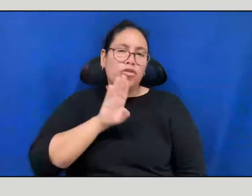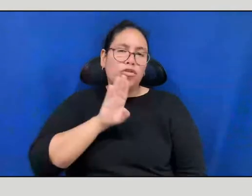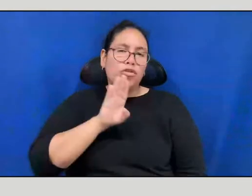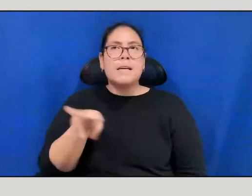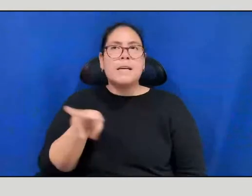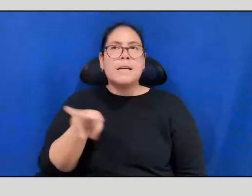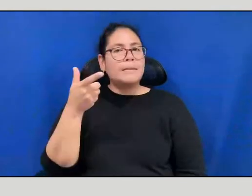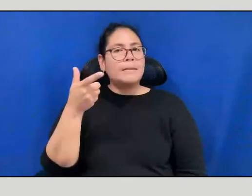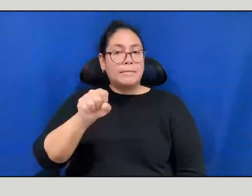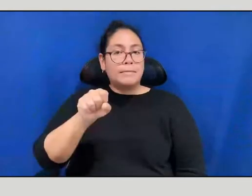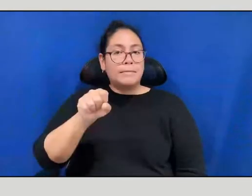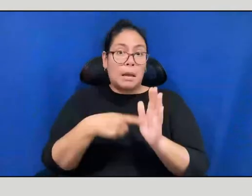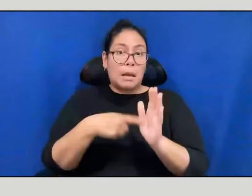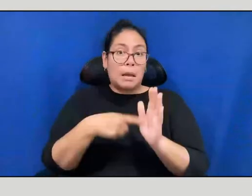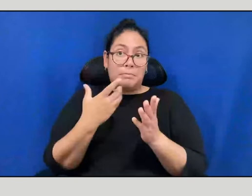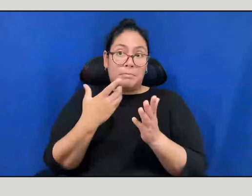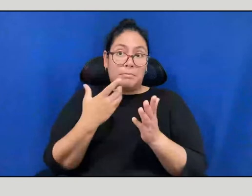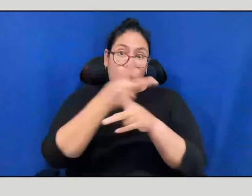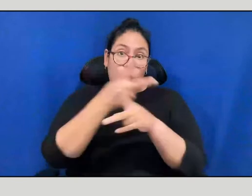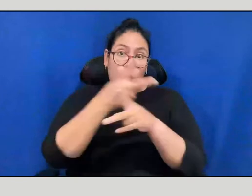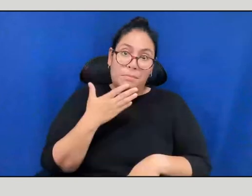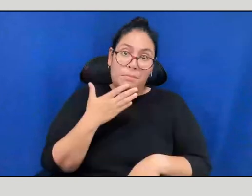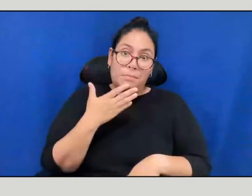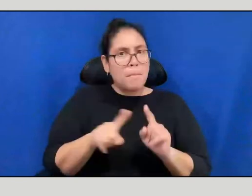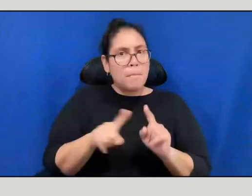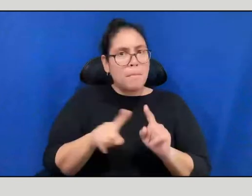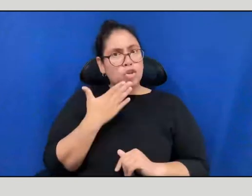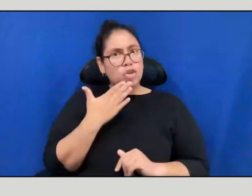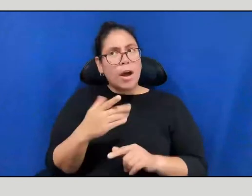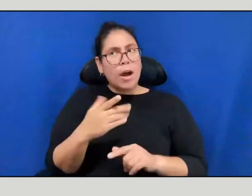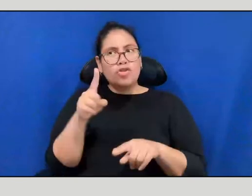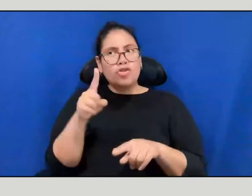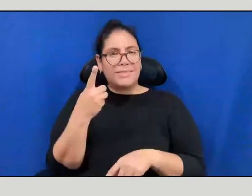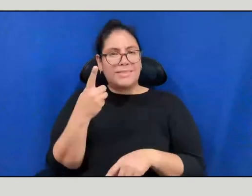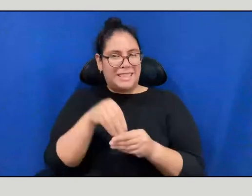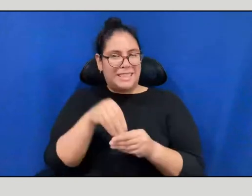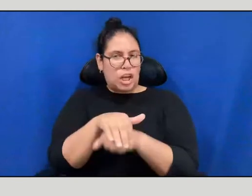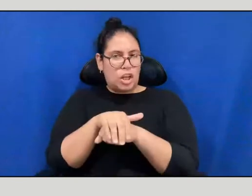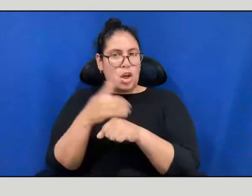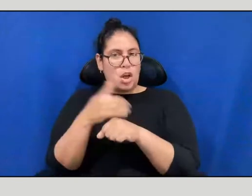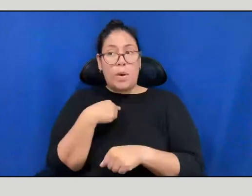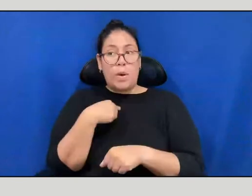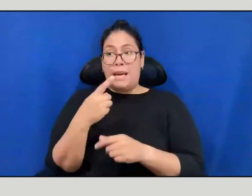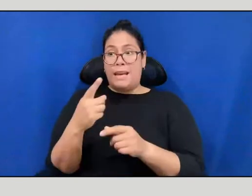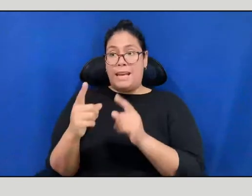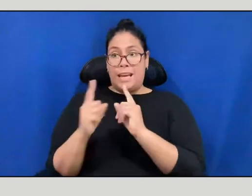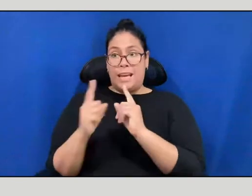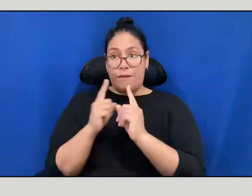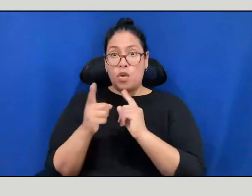Could we do something where the people we were interviewing would always be able to understand the work